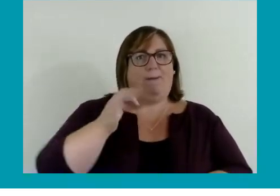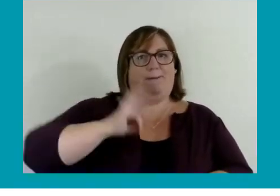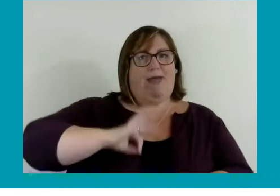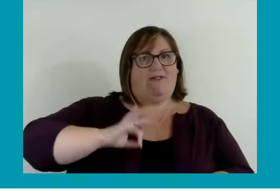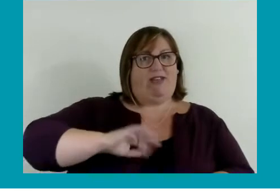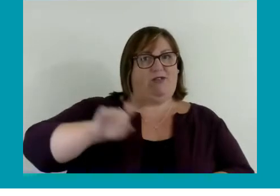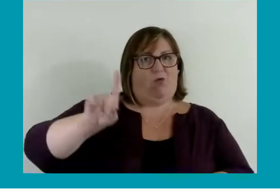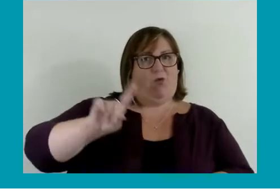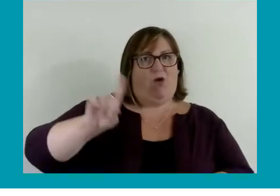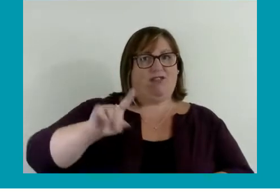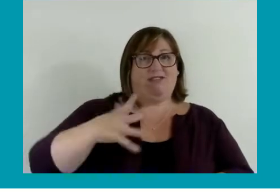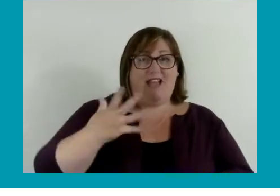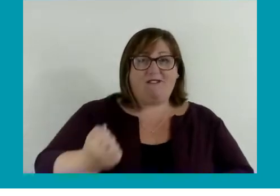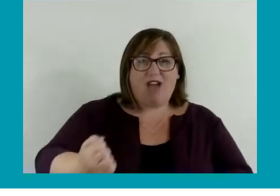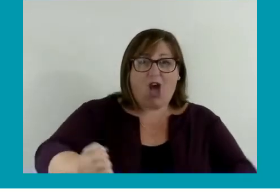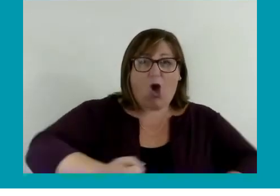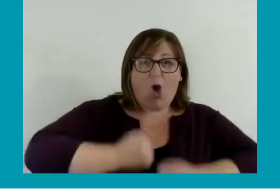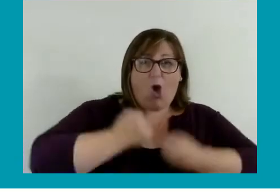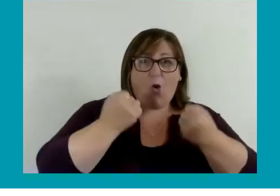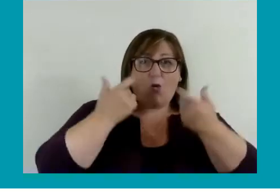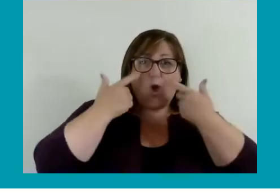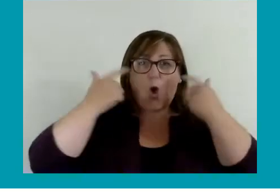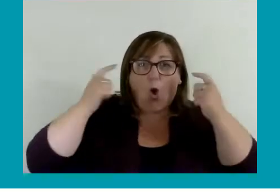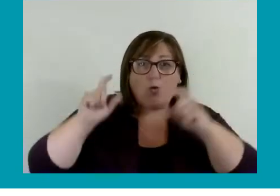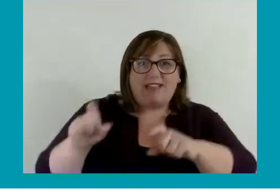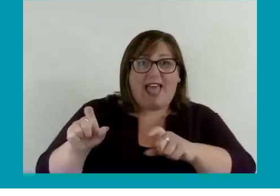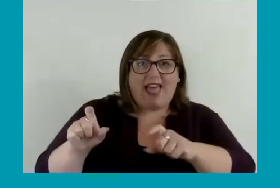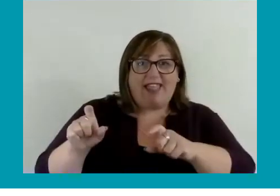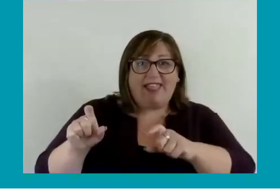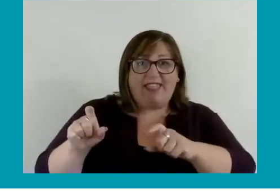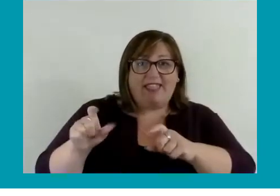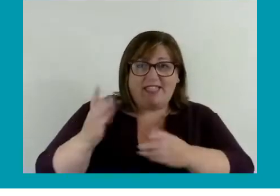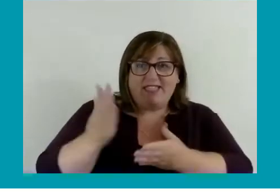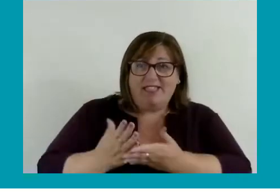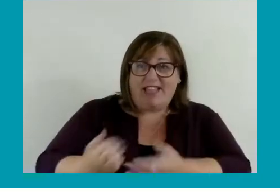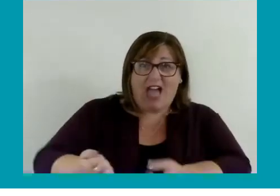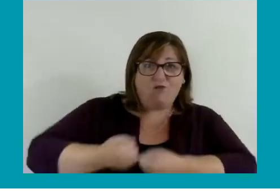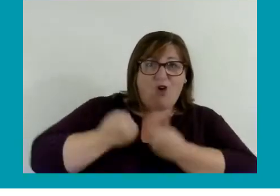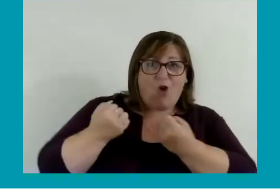locations across the country exclusive to partners and their families and friends